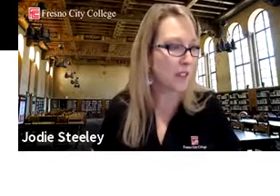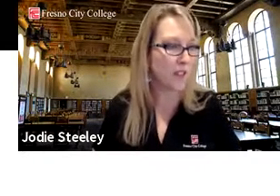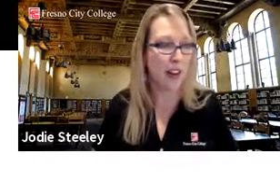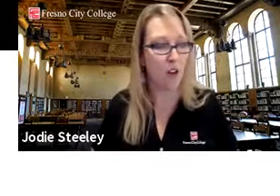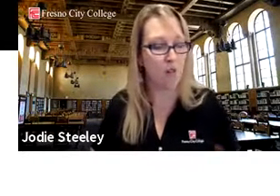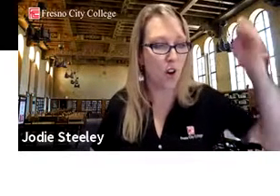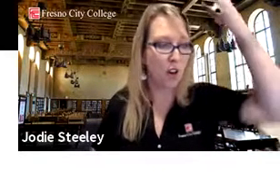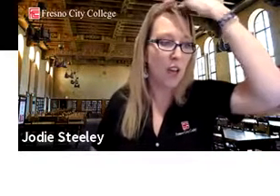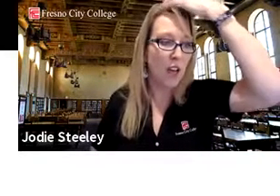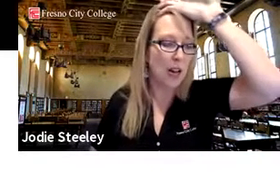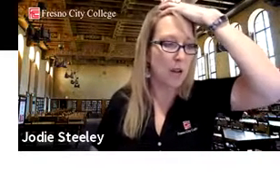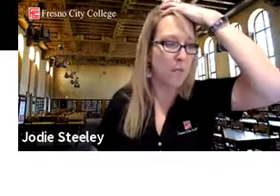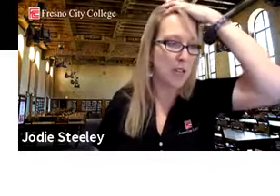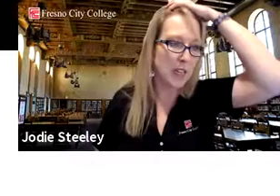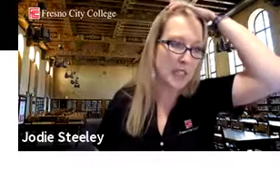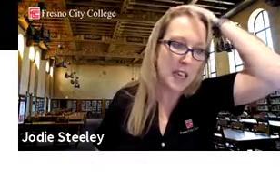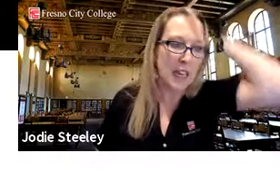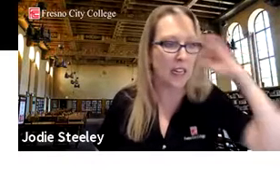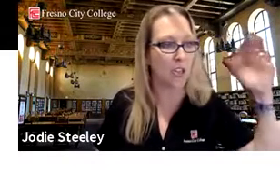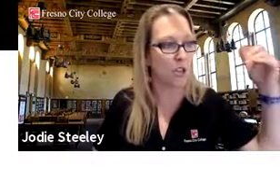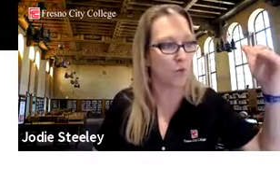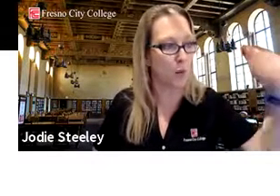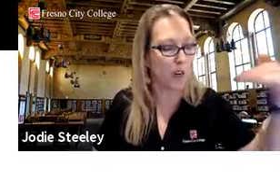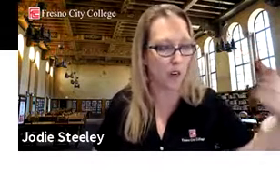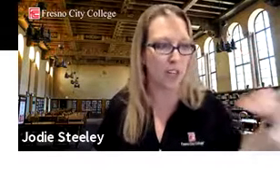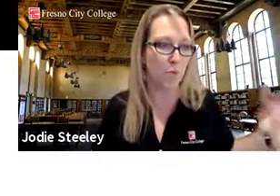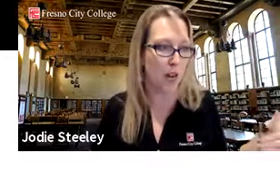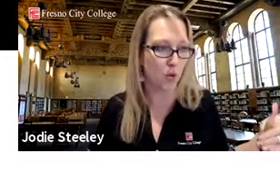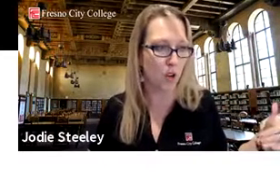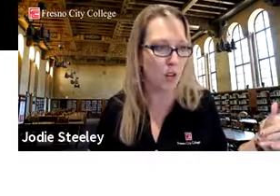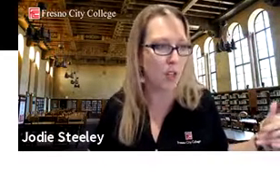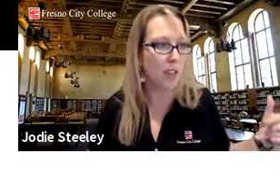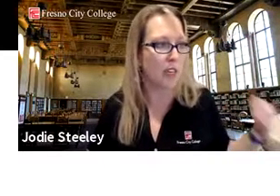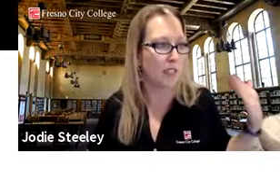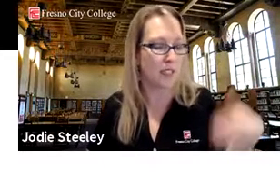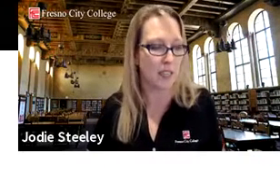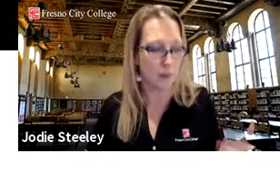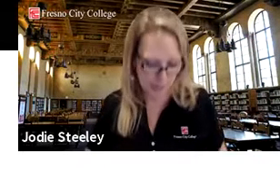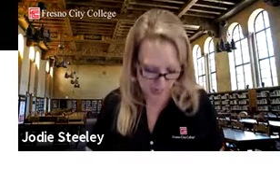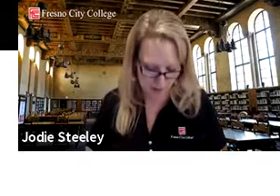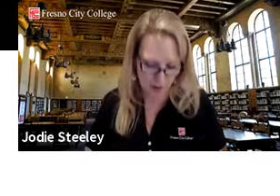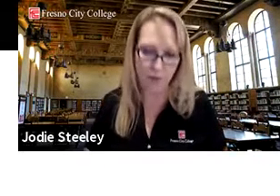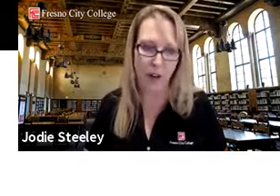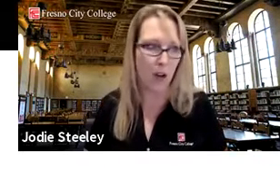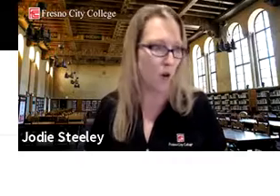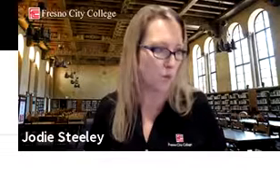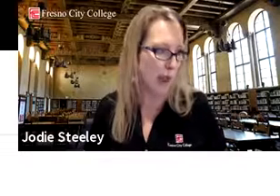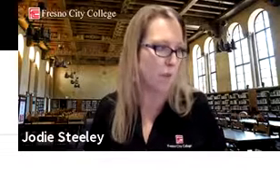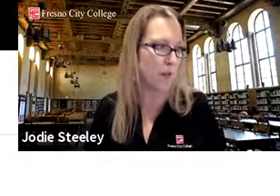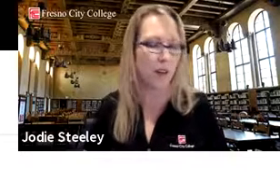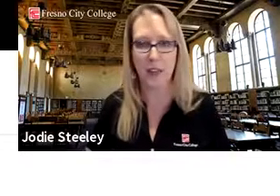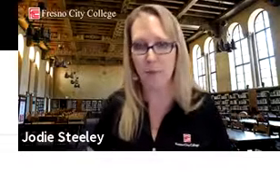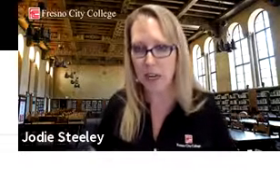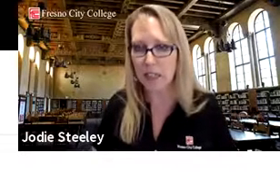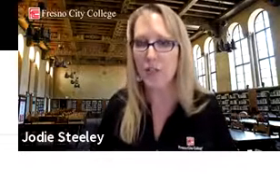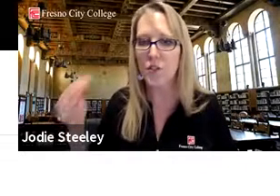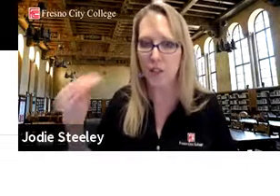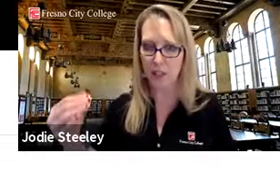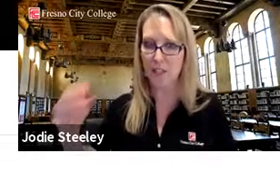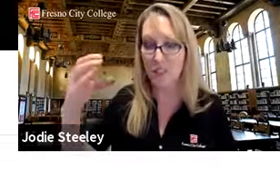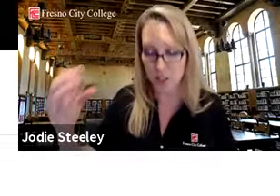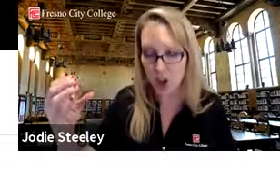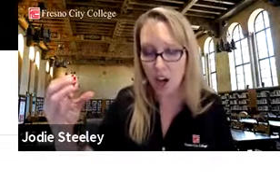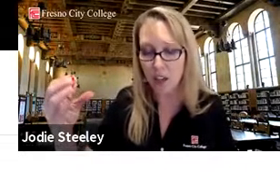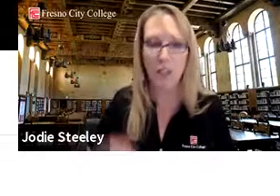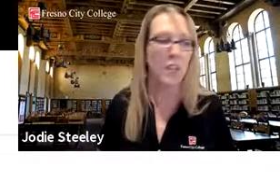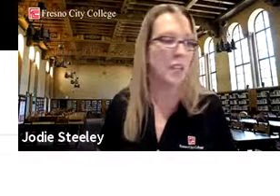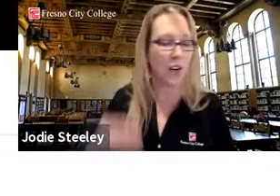are very helpful. Because then each week or each module, it's the same type of roadmap, here are the objectives for this chunk, here